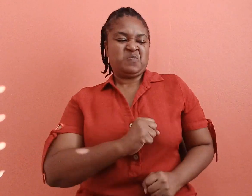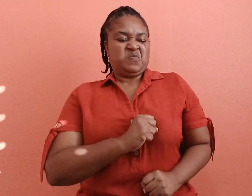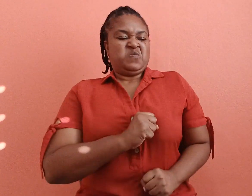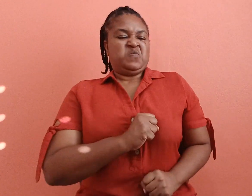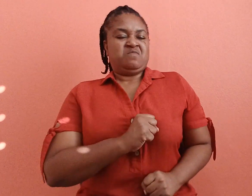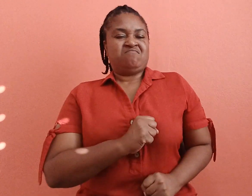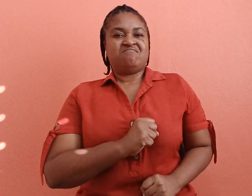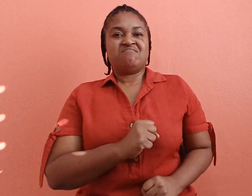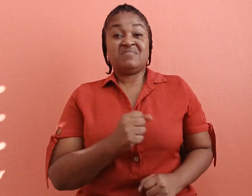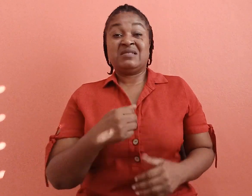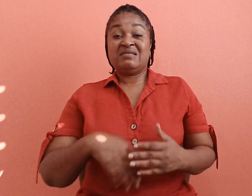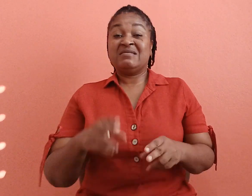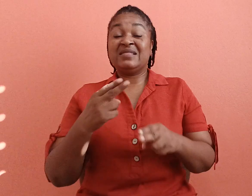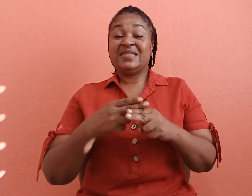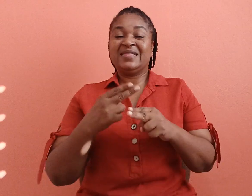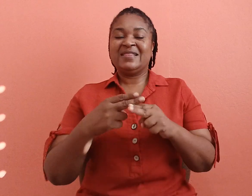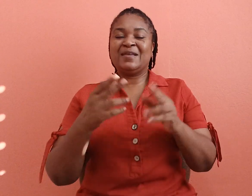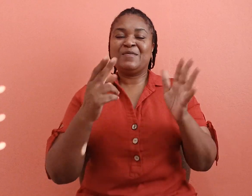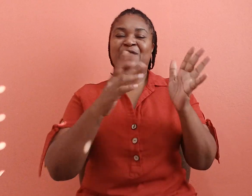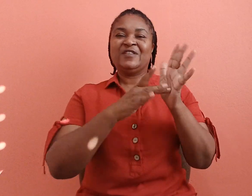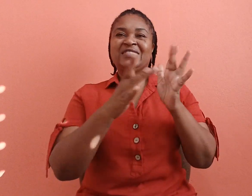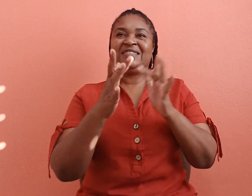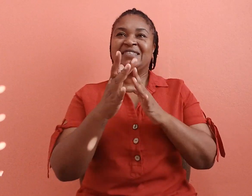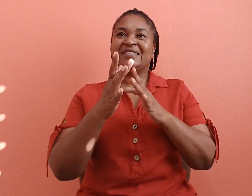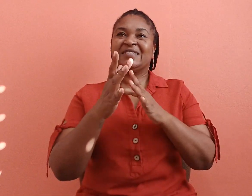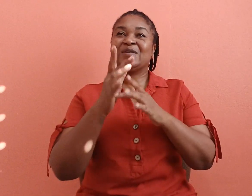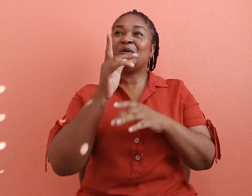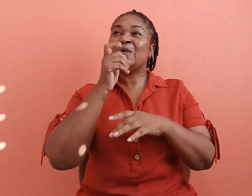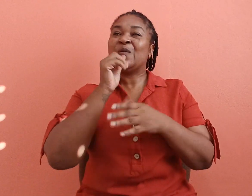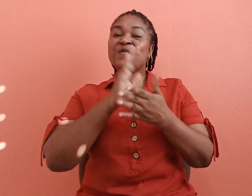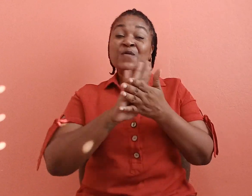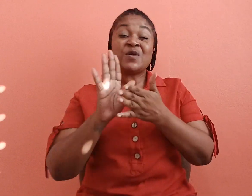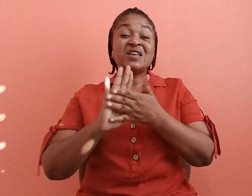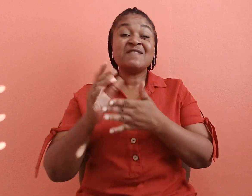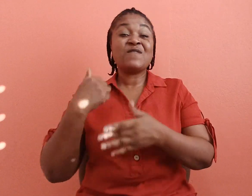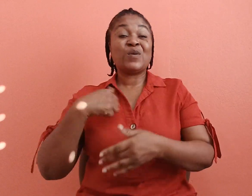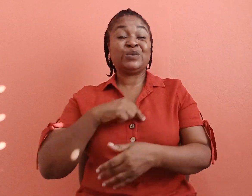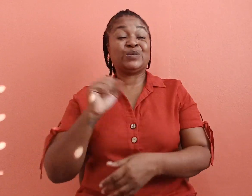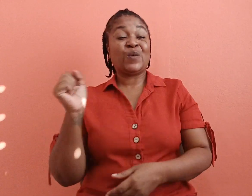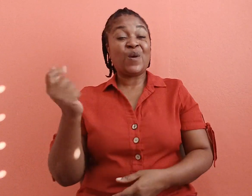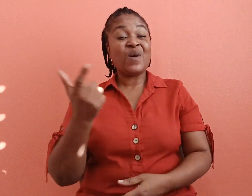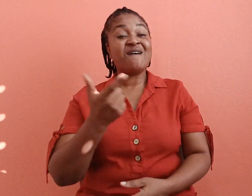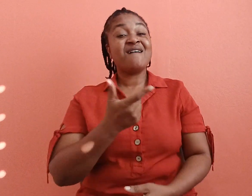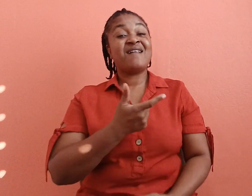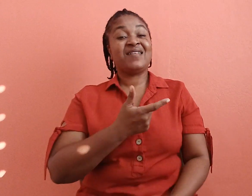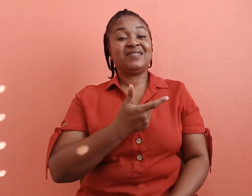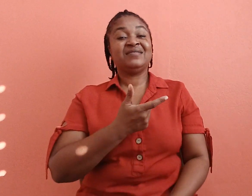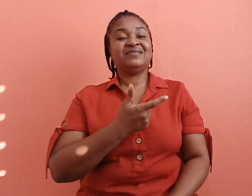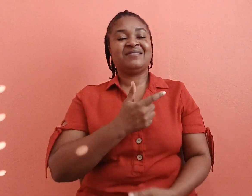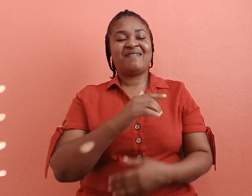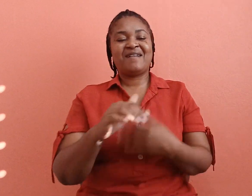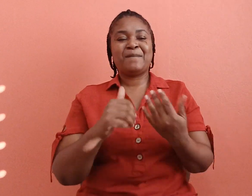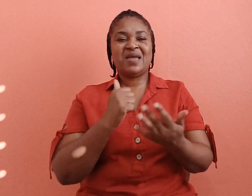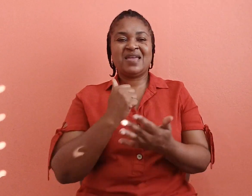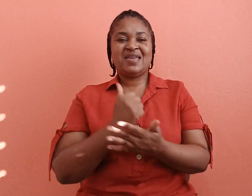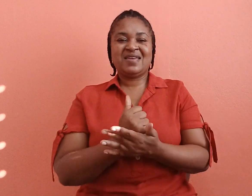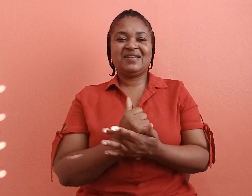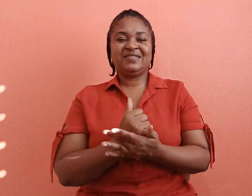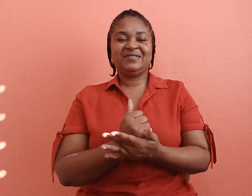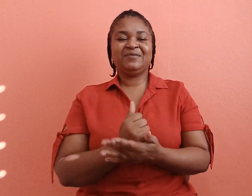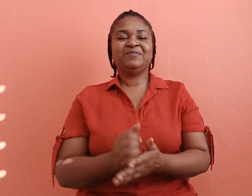In the name of Jesus, who forgave us all, Amen.